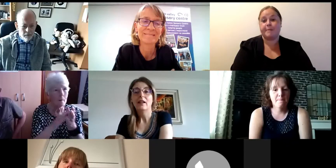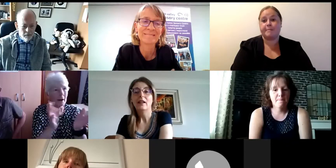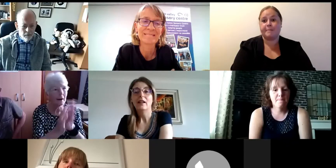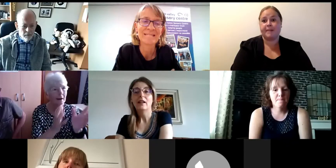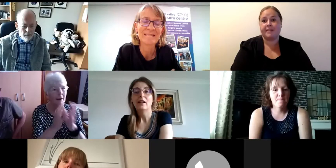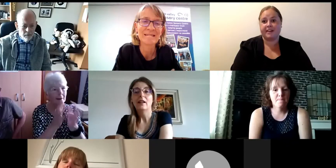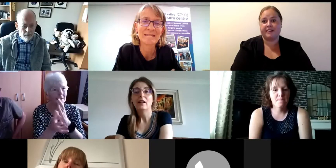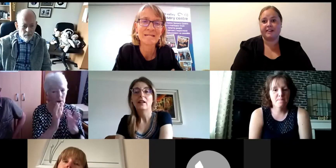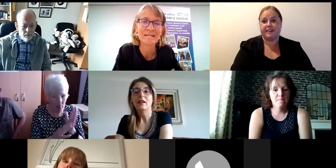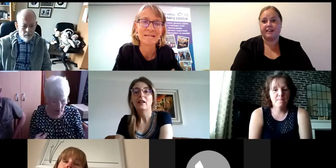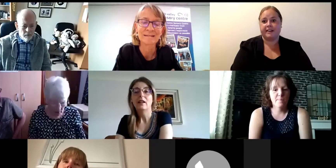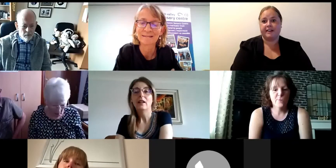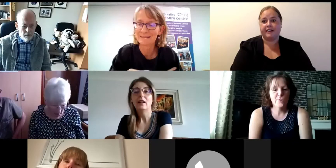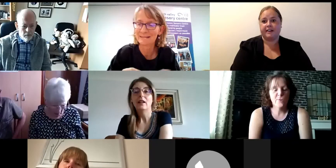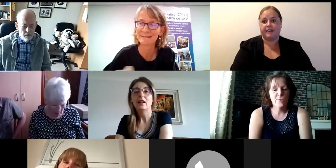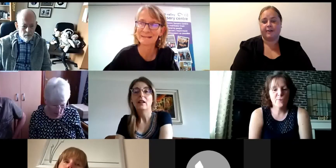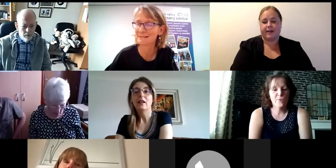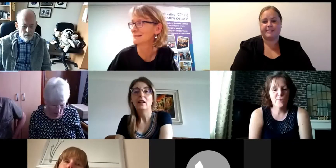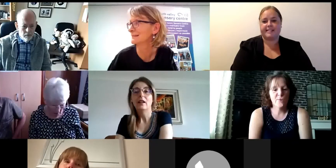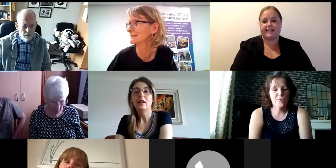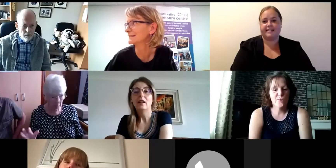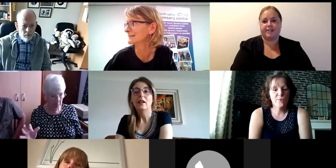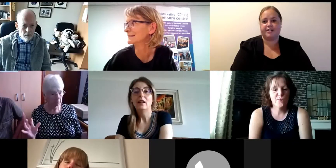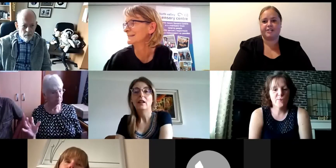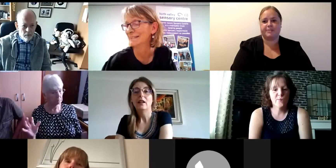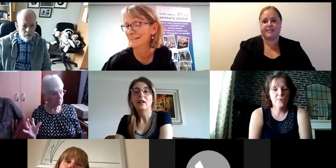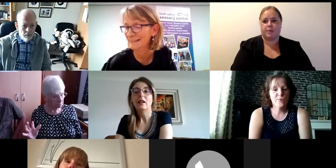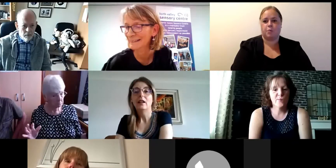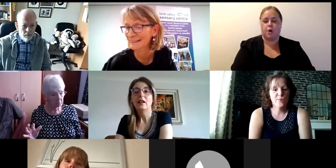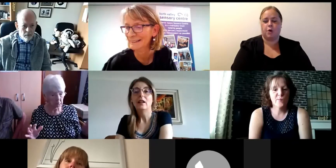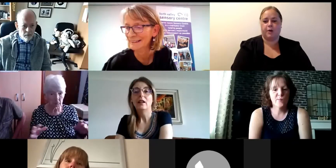but my mother, when I was signing to her she was "what is that?"